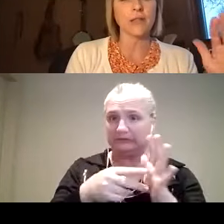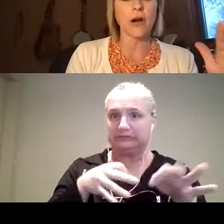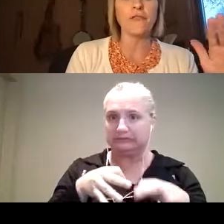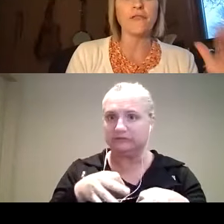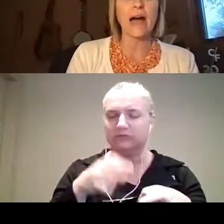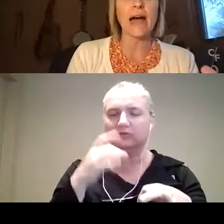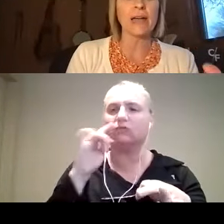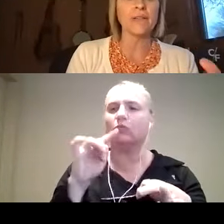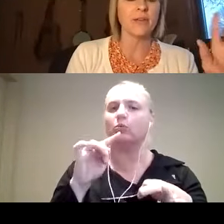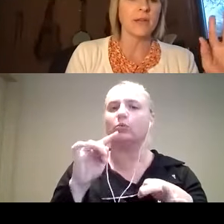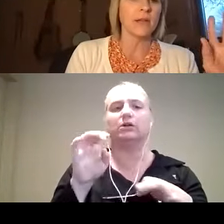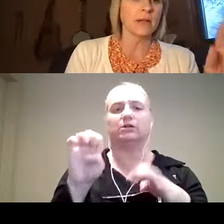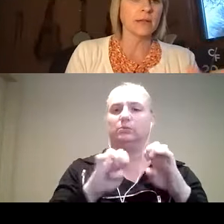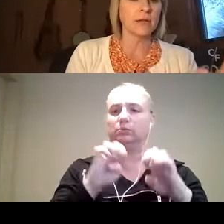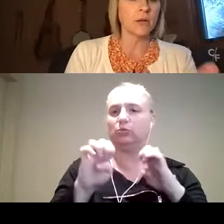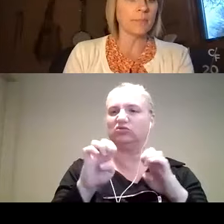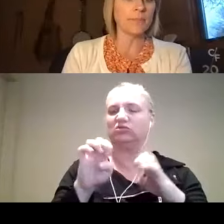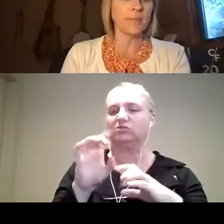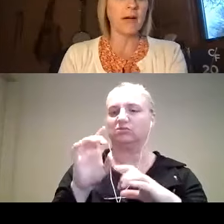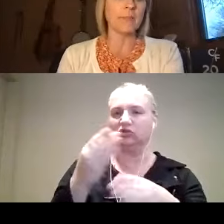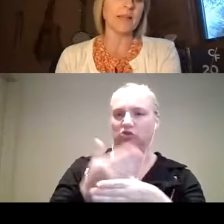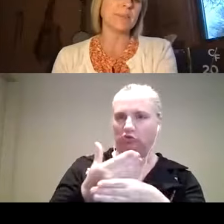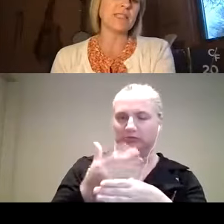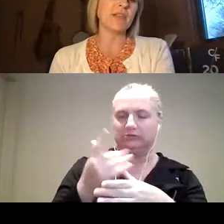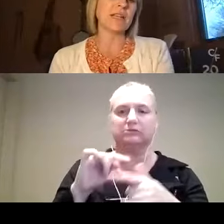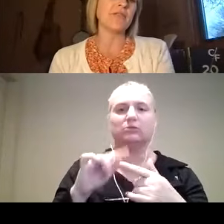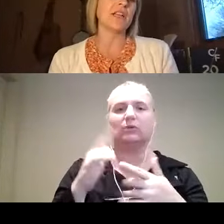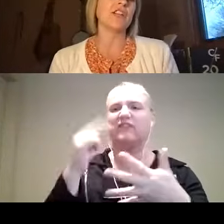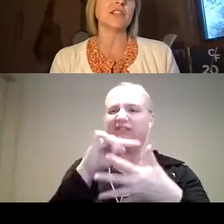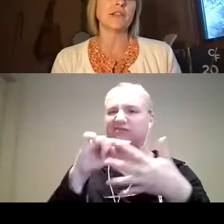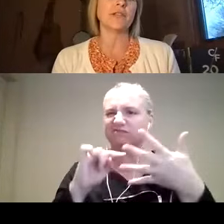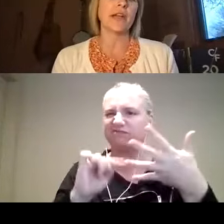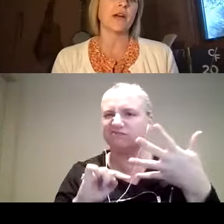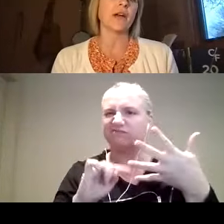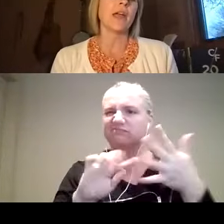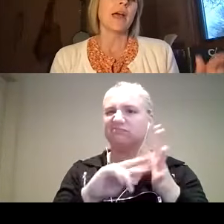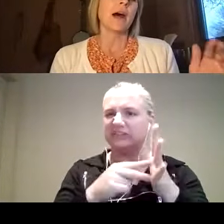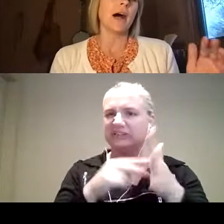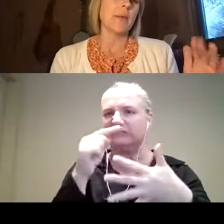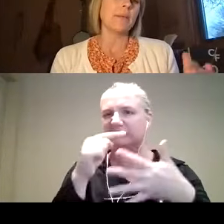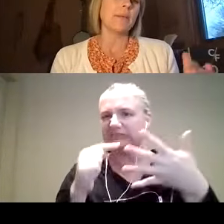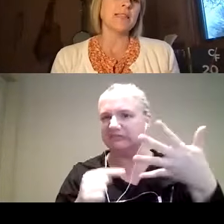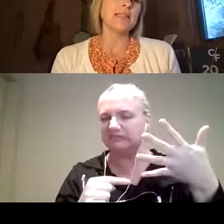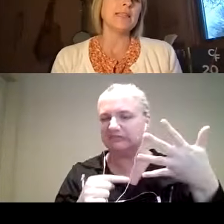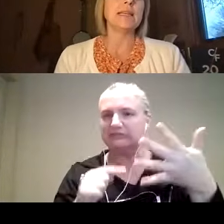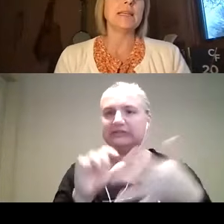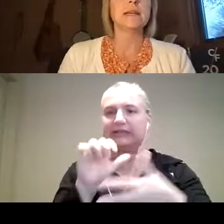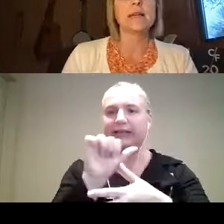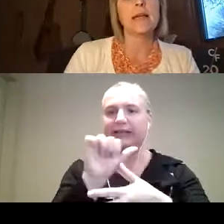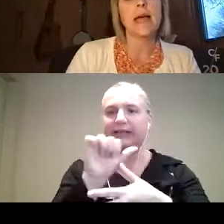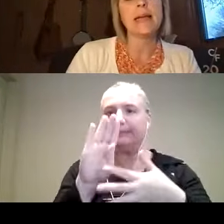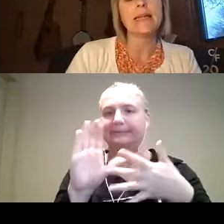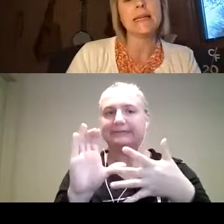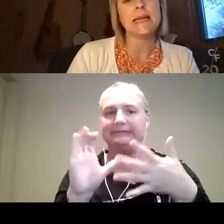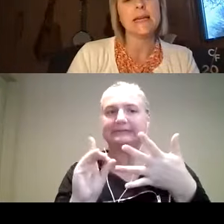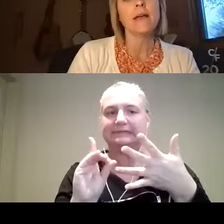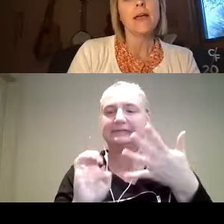that there are five little specific definitions under there, A, B, C, D, and E.